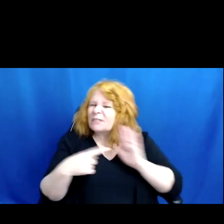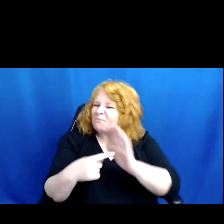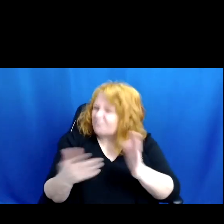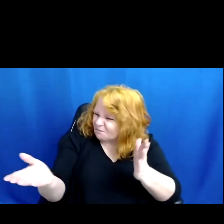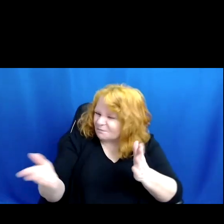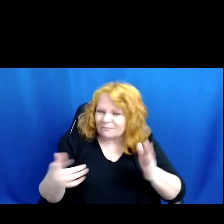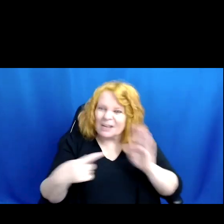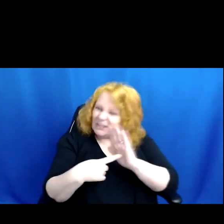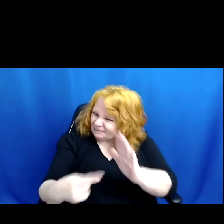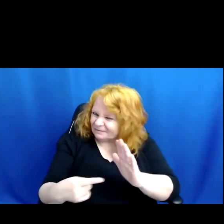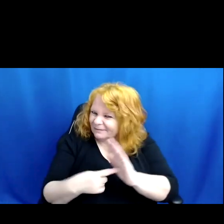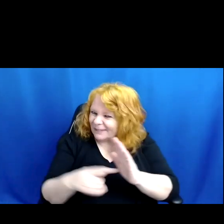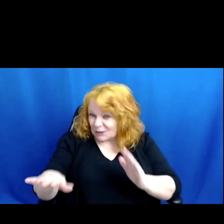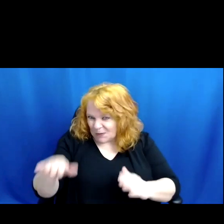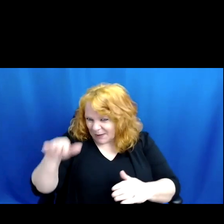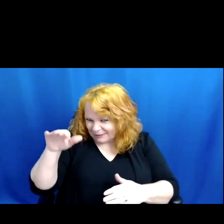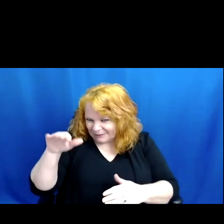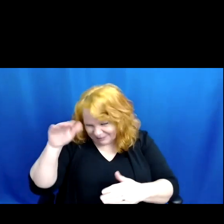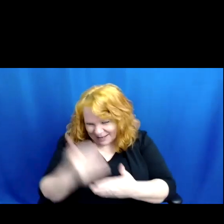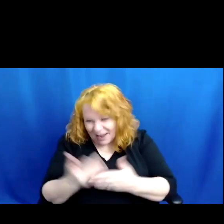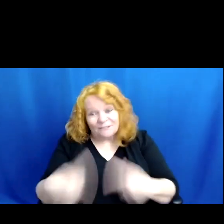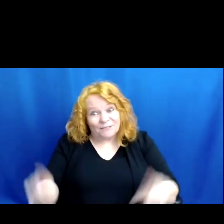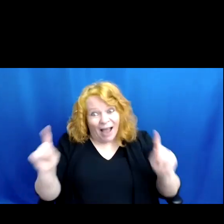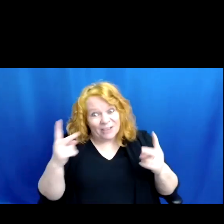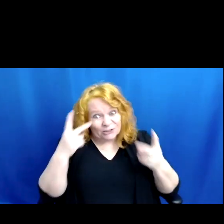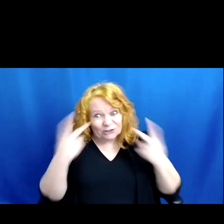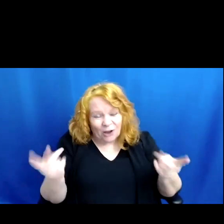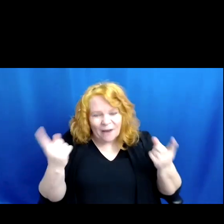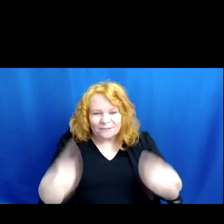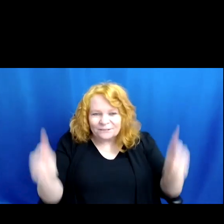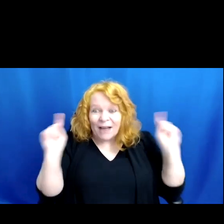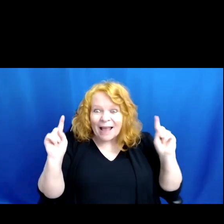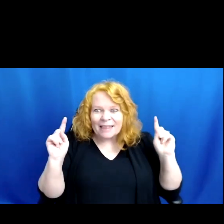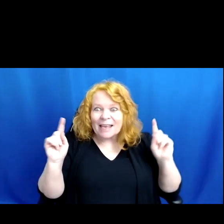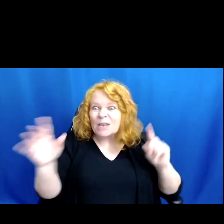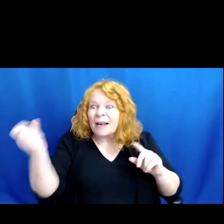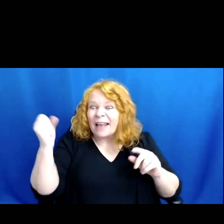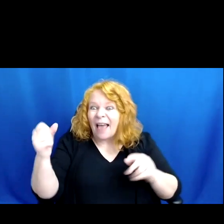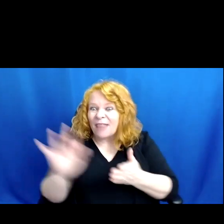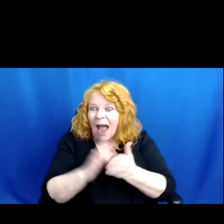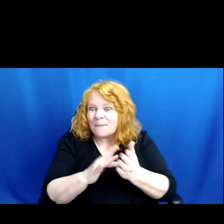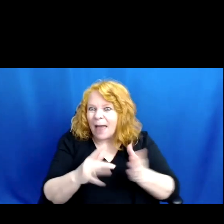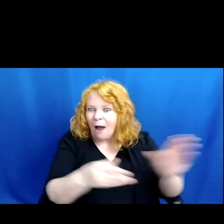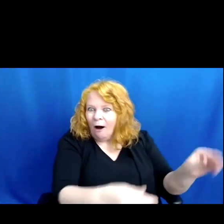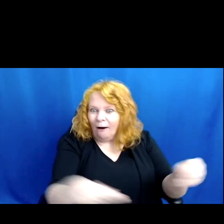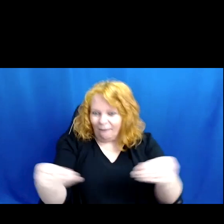He was almost at the point, she said, that he was getting the iPad and lifting it over